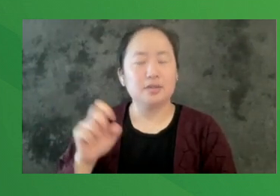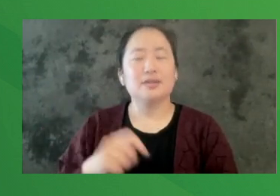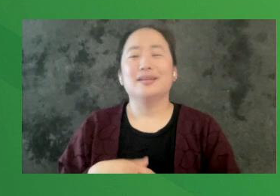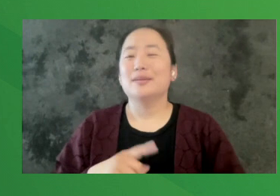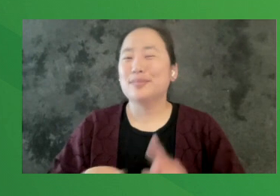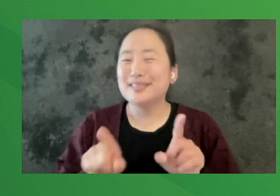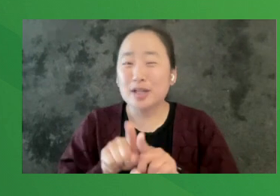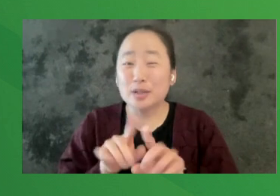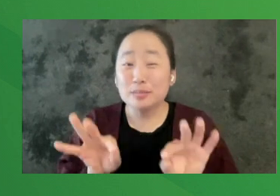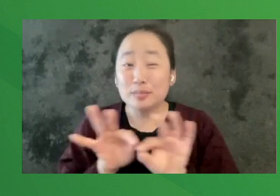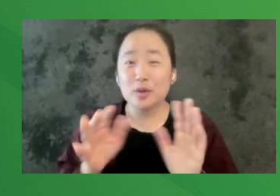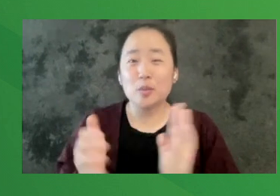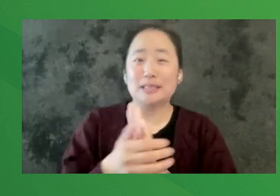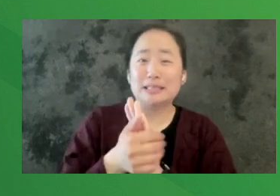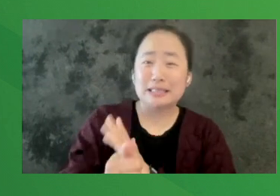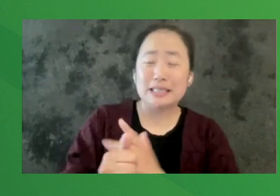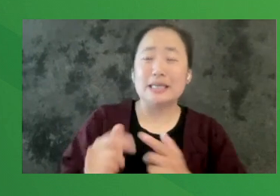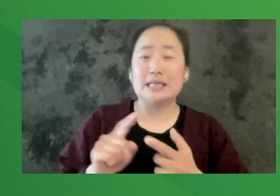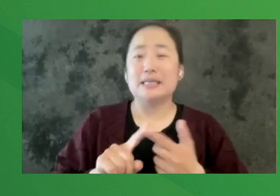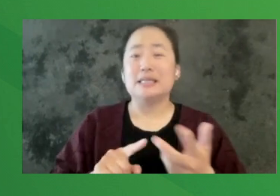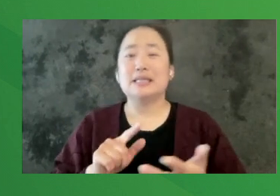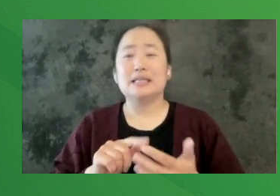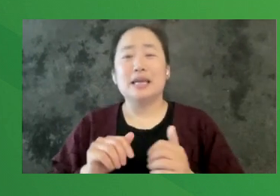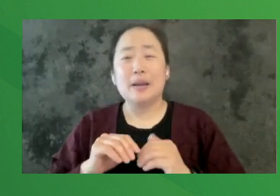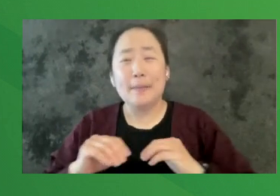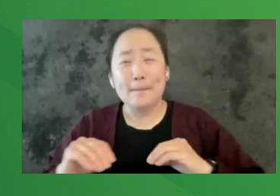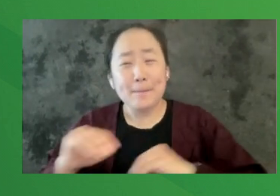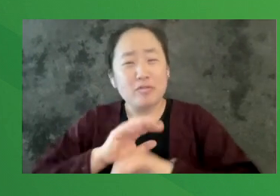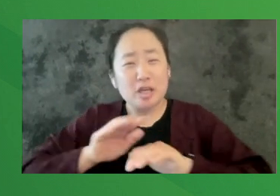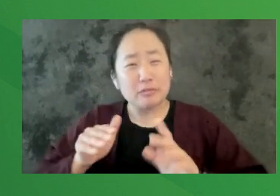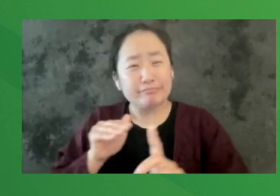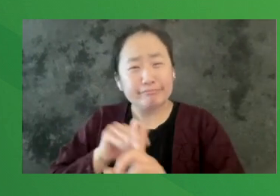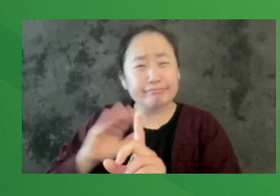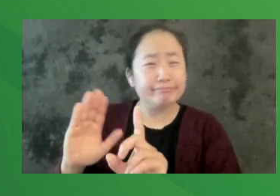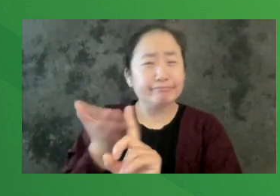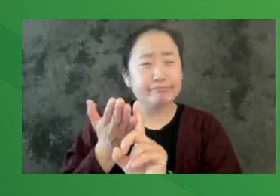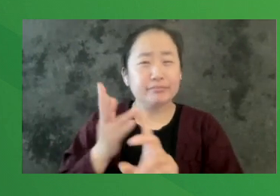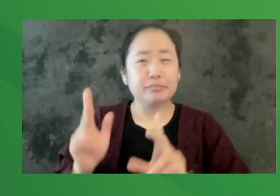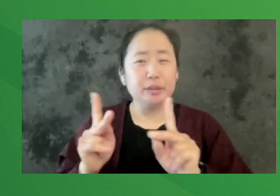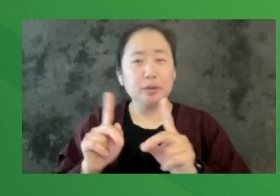it's dispositions, and it's moving people to do something and become more engaged in civic life,